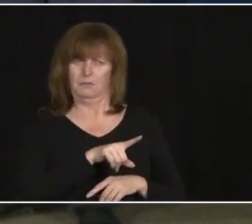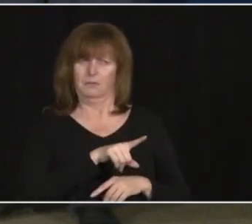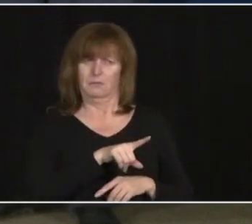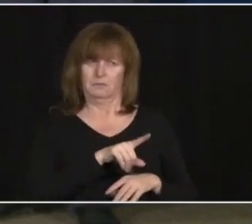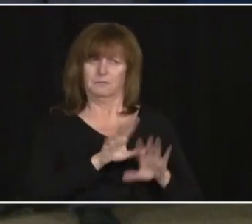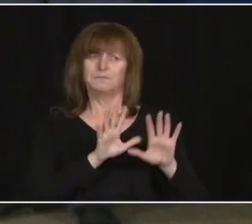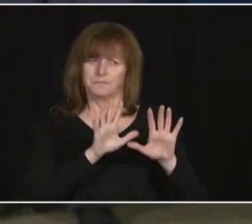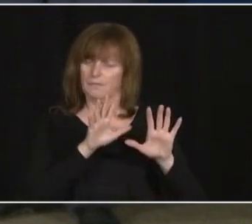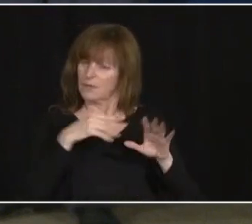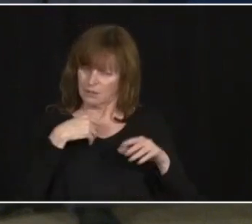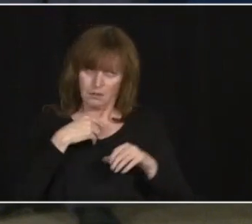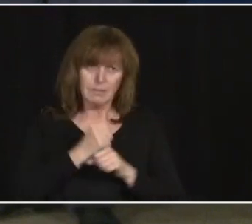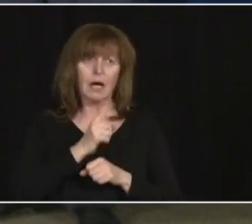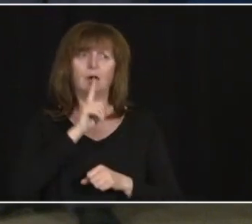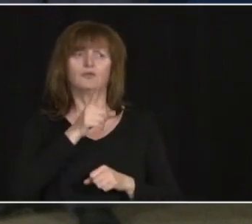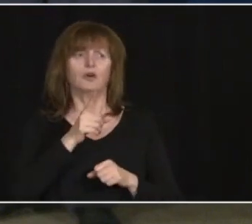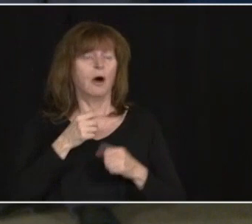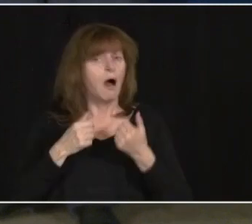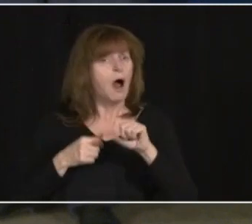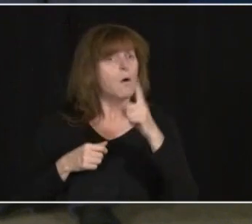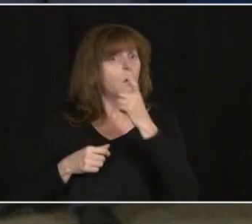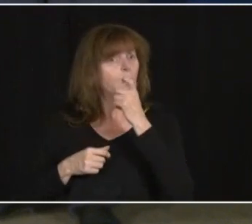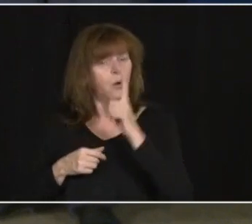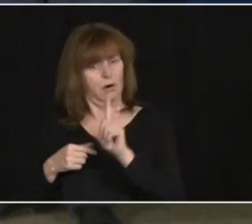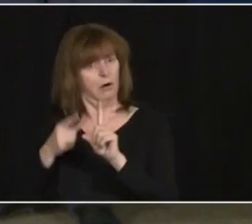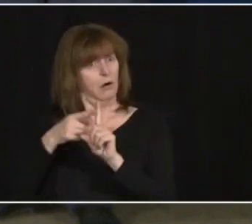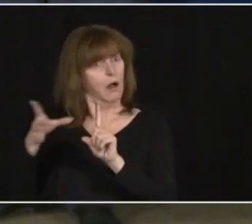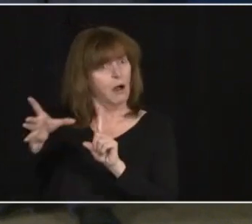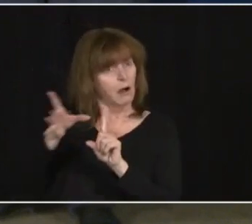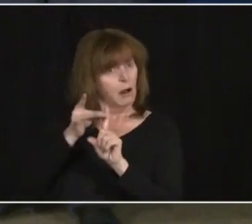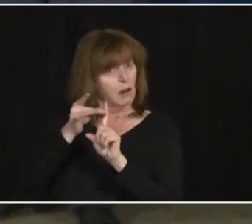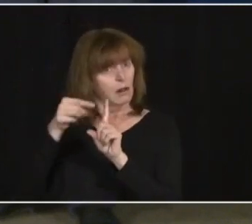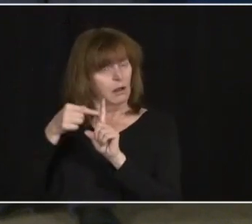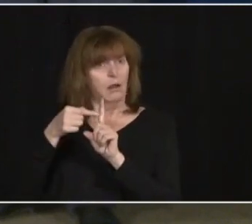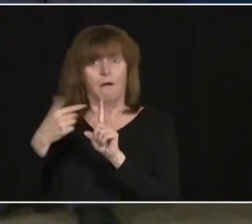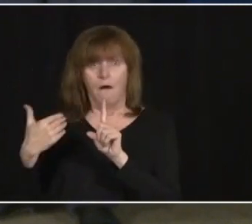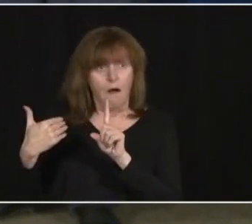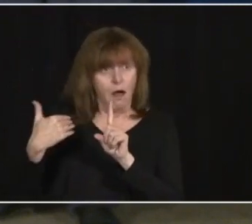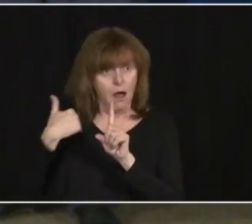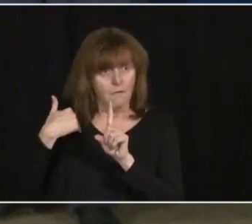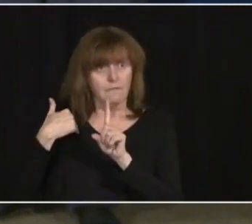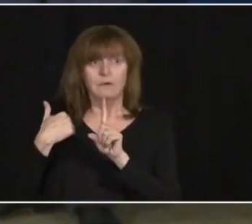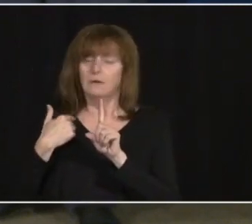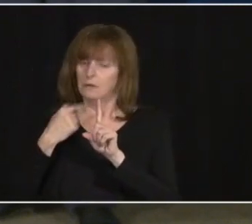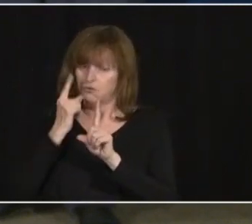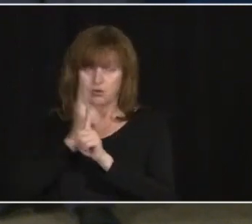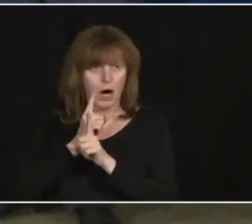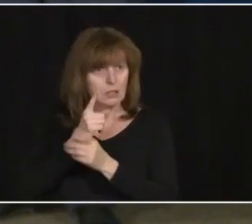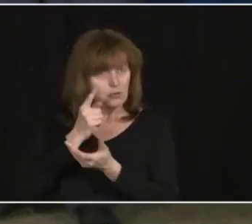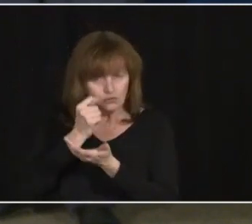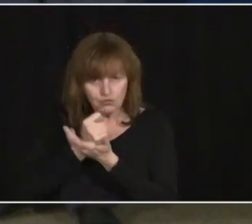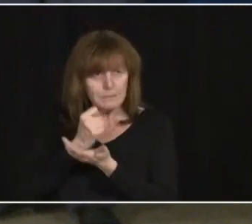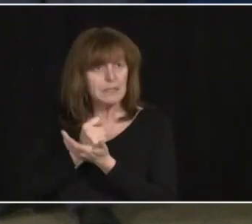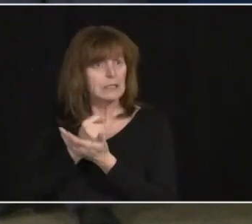anybody who has COVID-19 is going to be appropriately treated. And that they receive the appropriate shelter as well. So in some areas there are